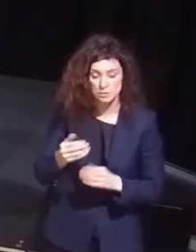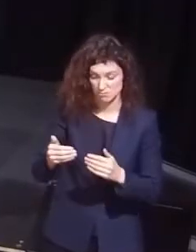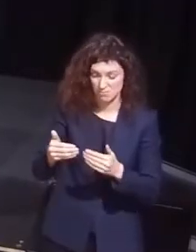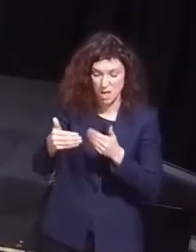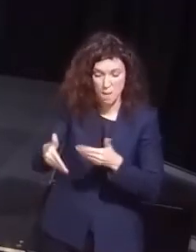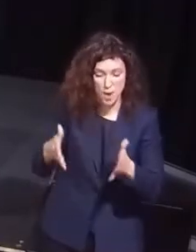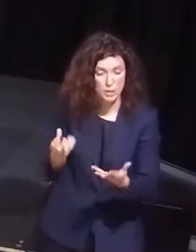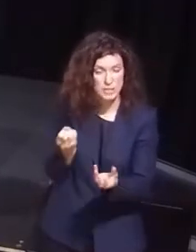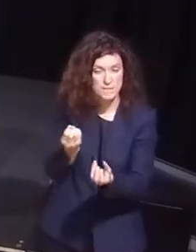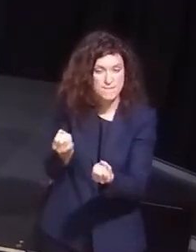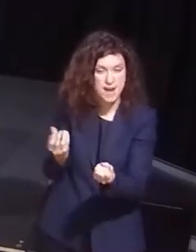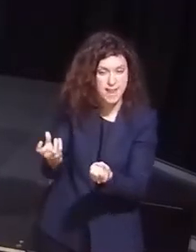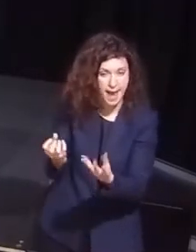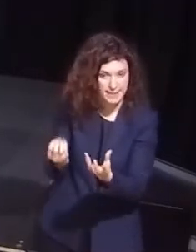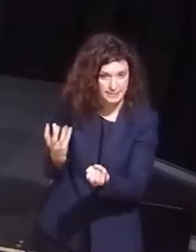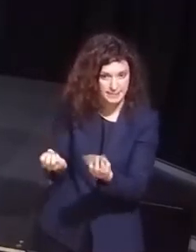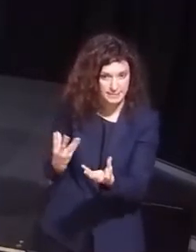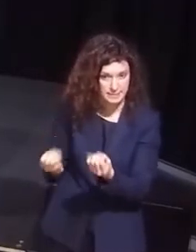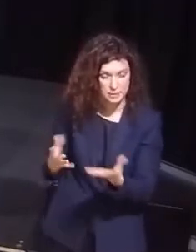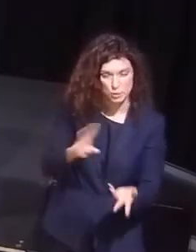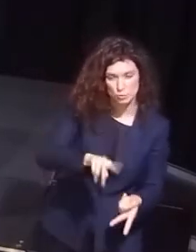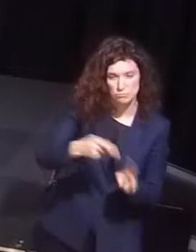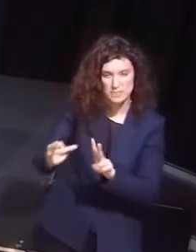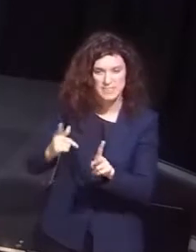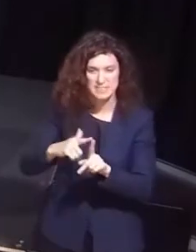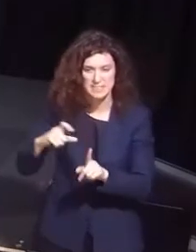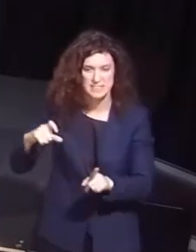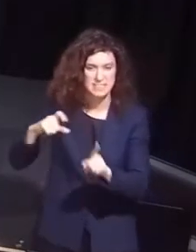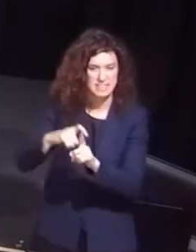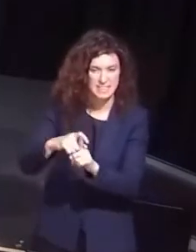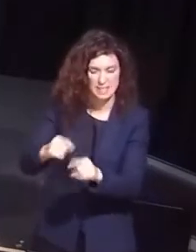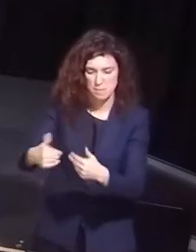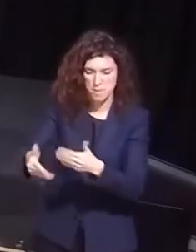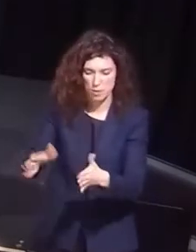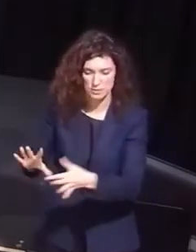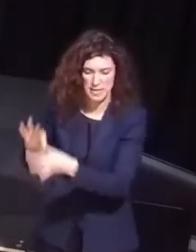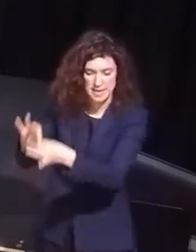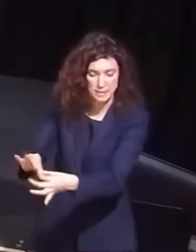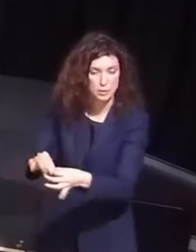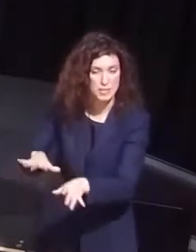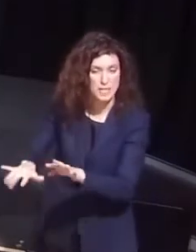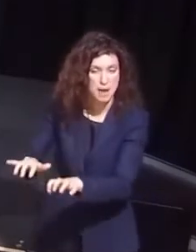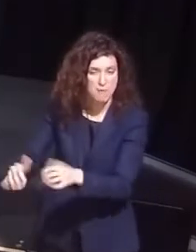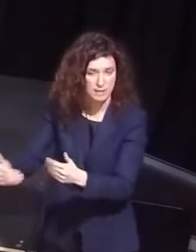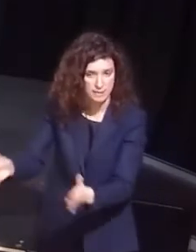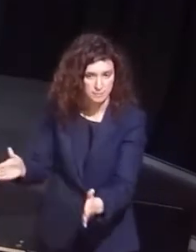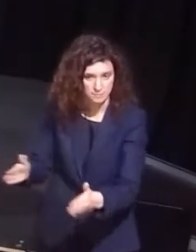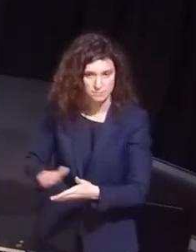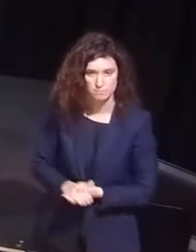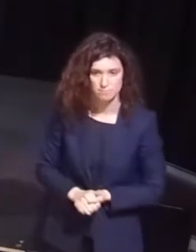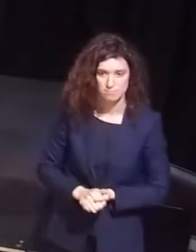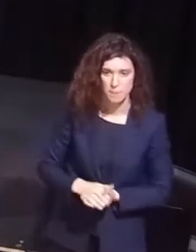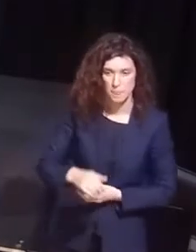transferring between the smaller ECU box and the typewriter control as needed. Bespoke methods of control were developed